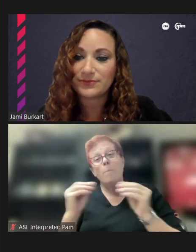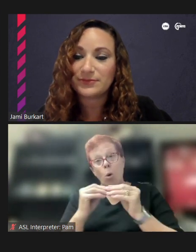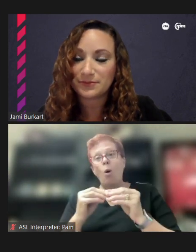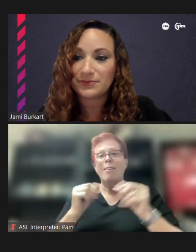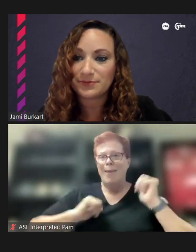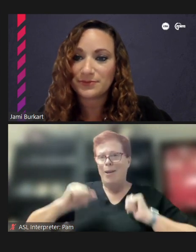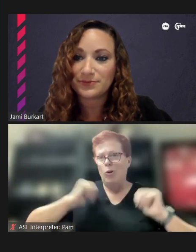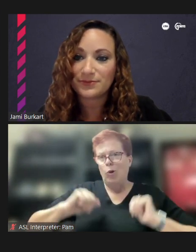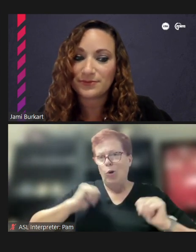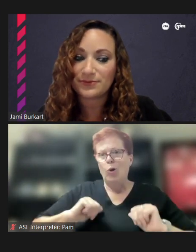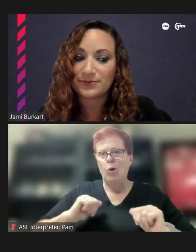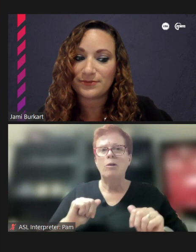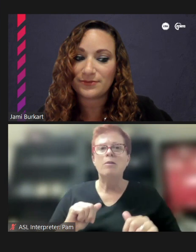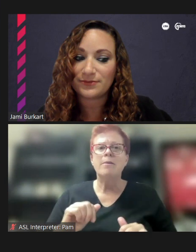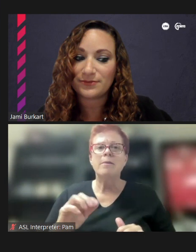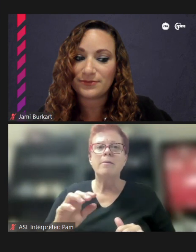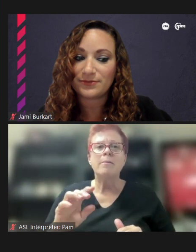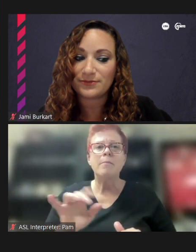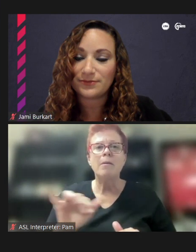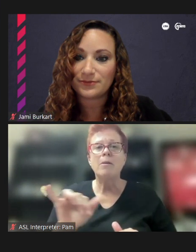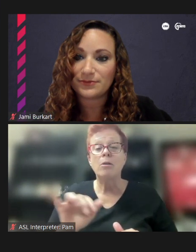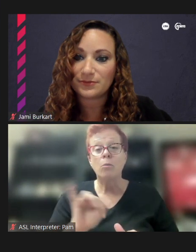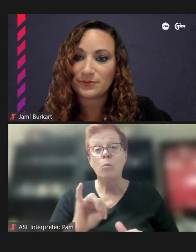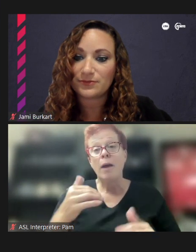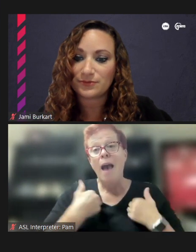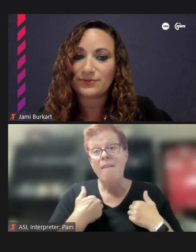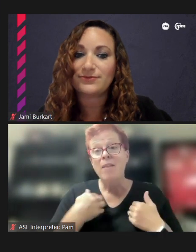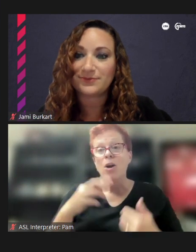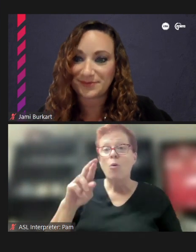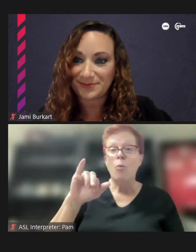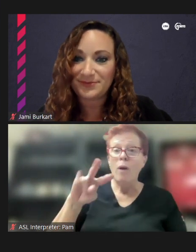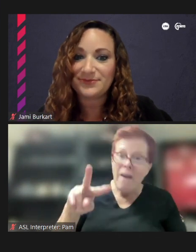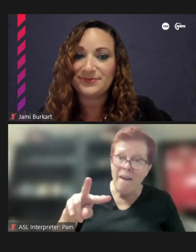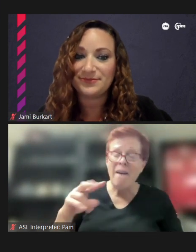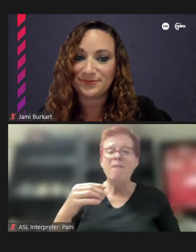but you know again, we've got the Riv, we've got the Aragon, the Green Mill.